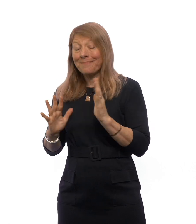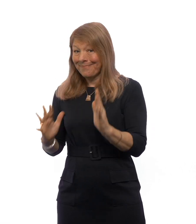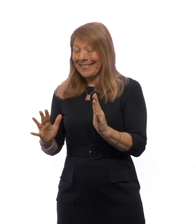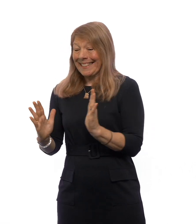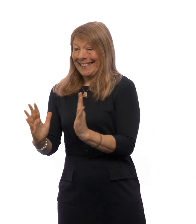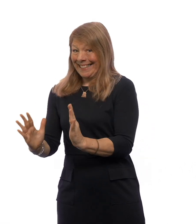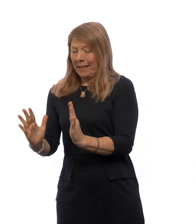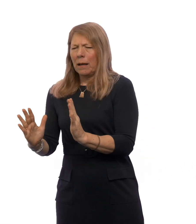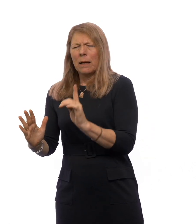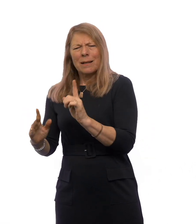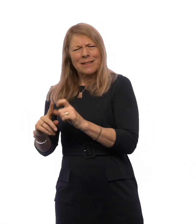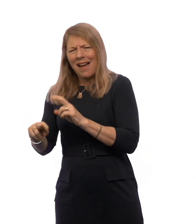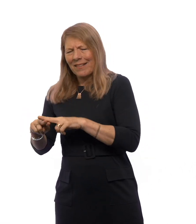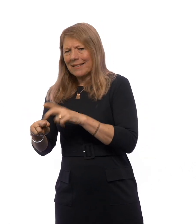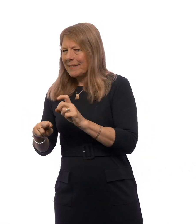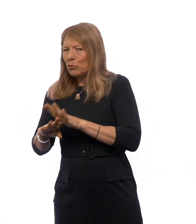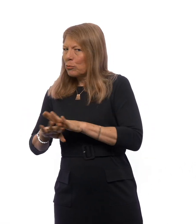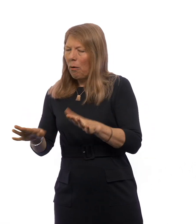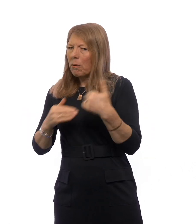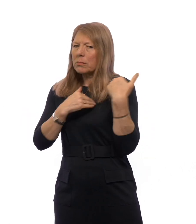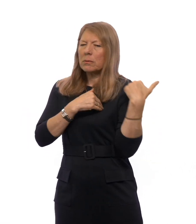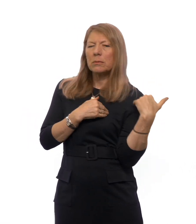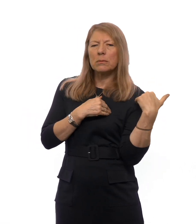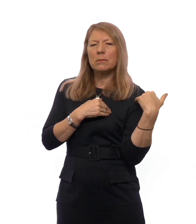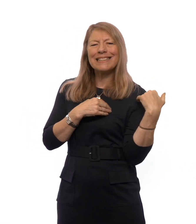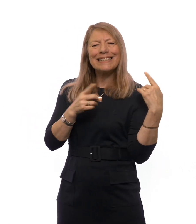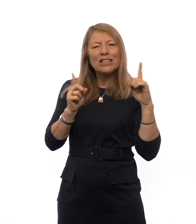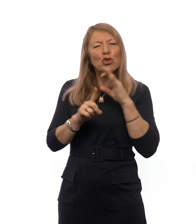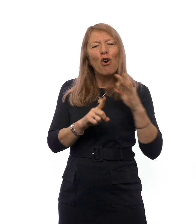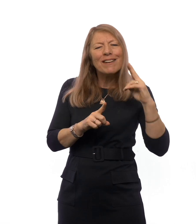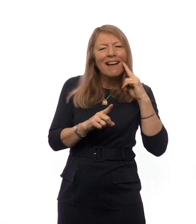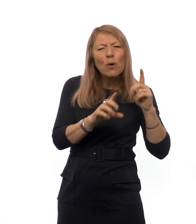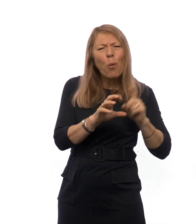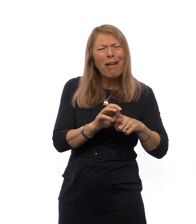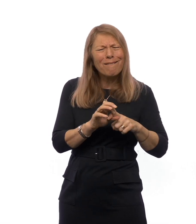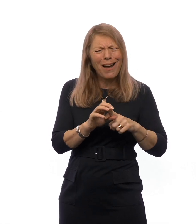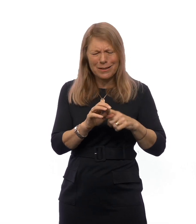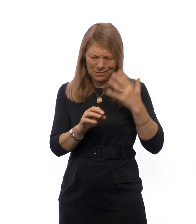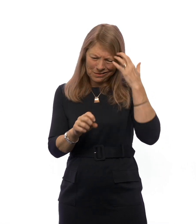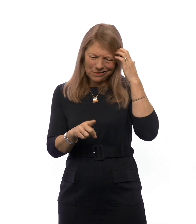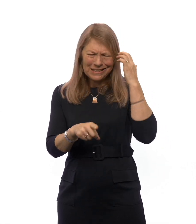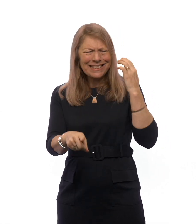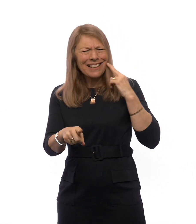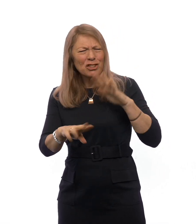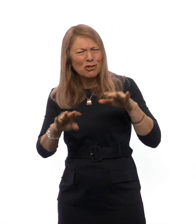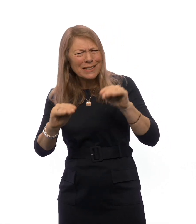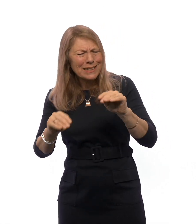children and their support networks Sign Language. This accreditation scheme differs from mandatory